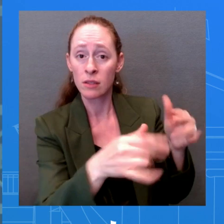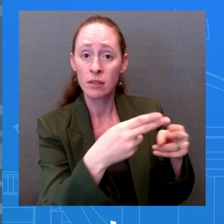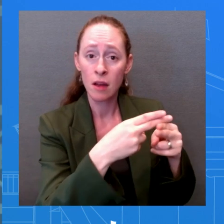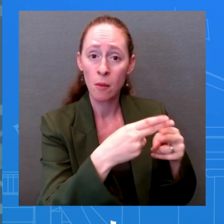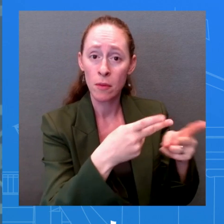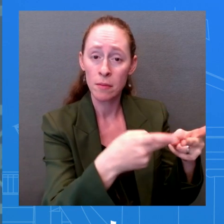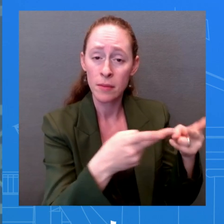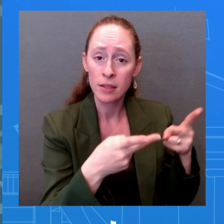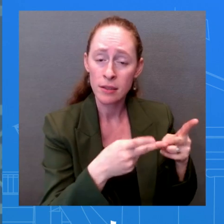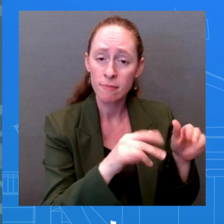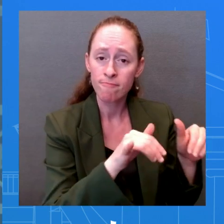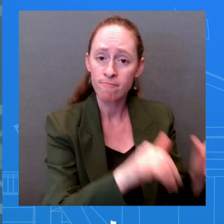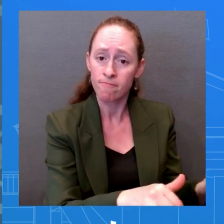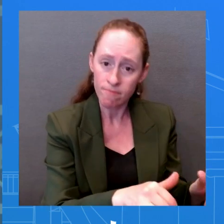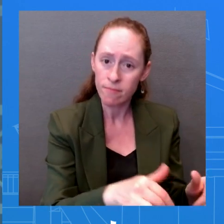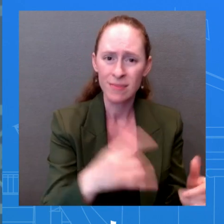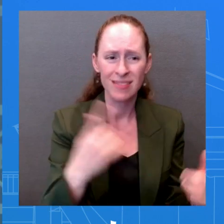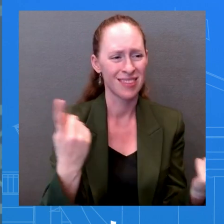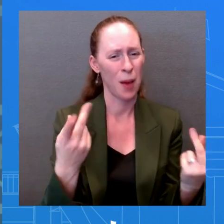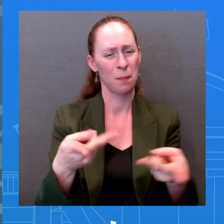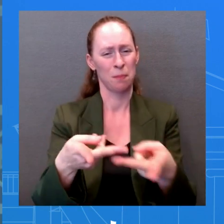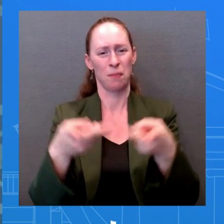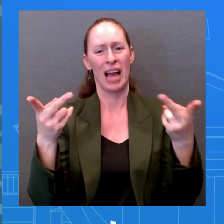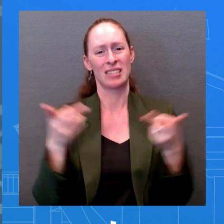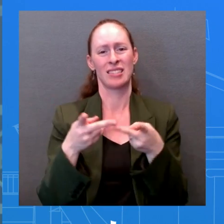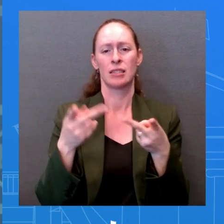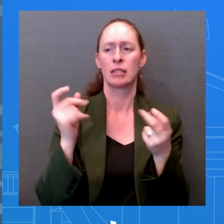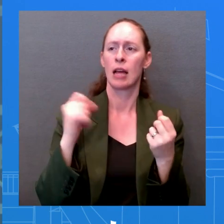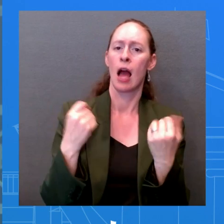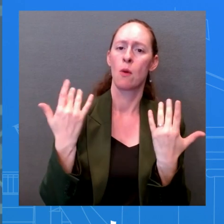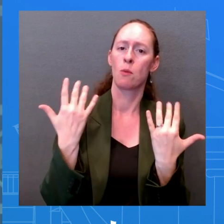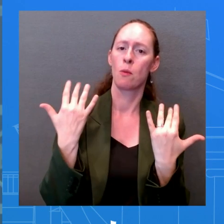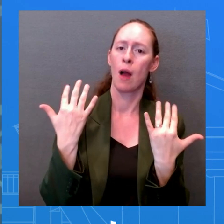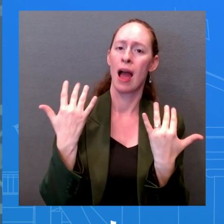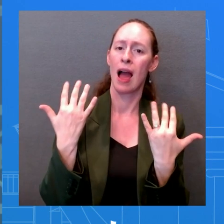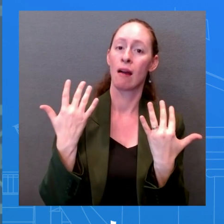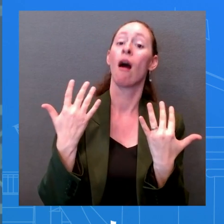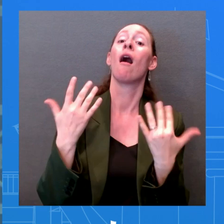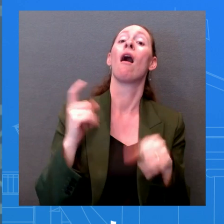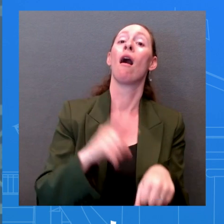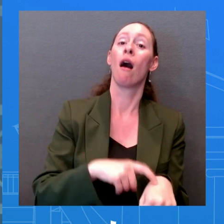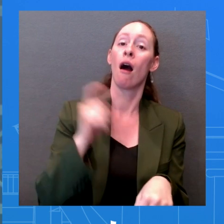is a political -- they're using people, they're using desperate people -- people who are trying to come here